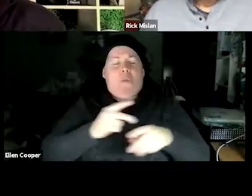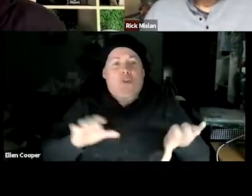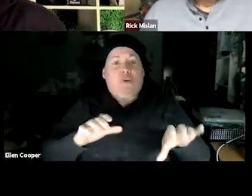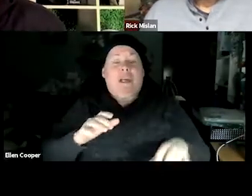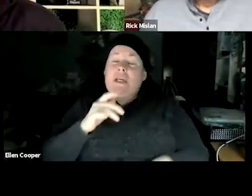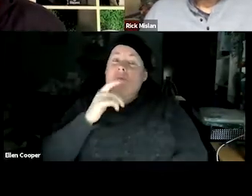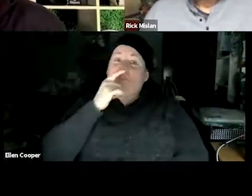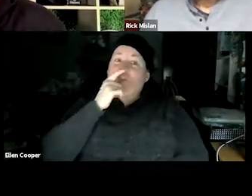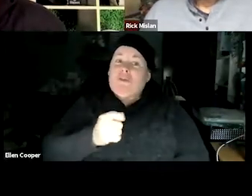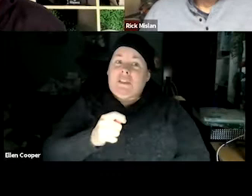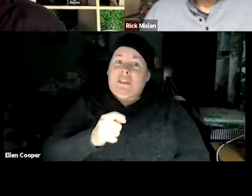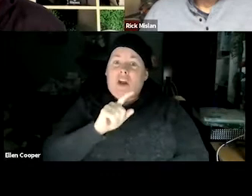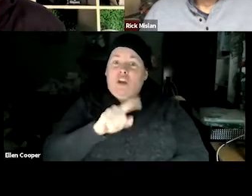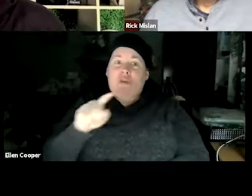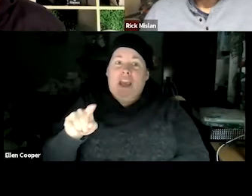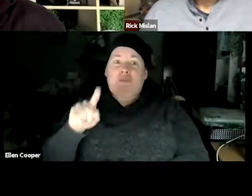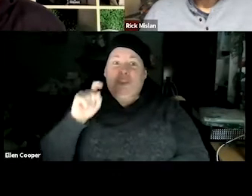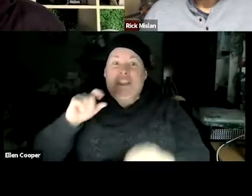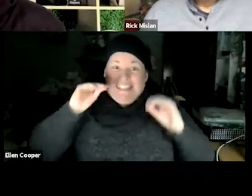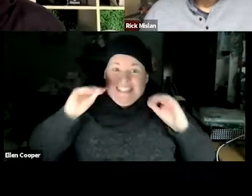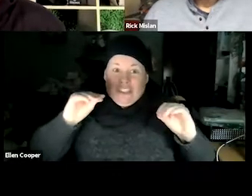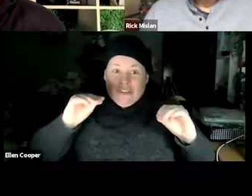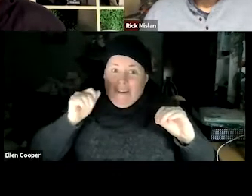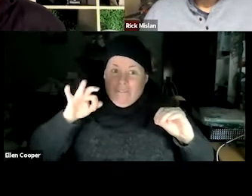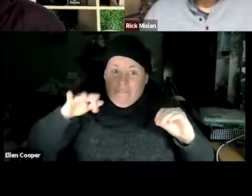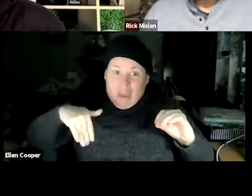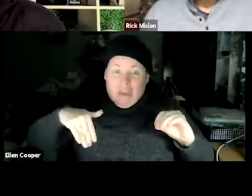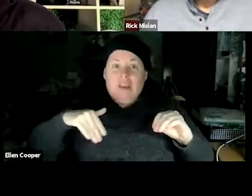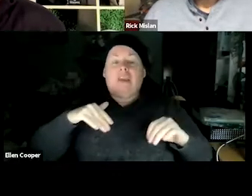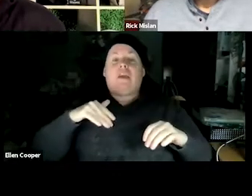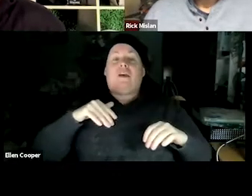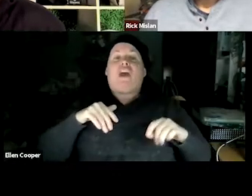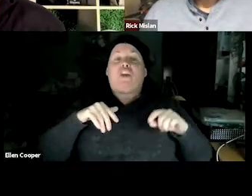you guys should be taught. If you haven't in your security classes is a noodle soup.